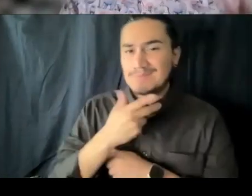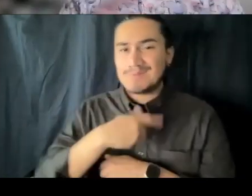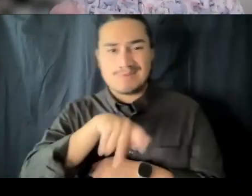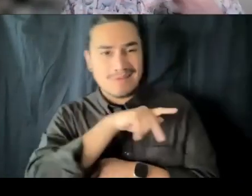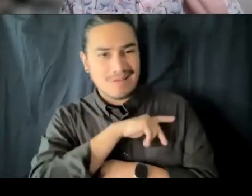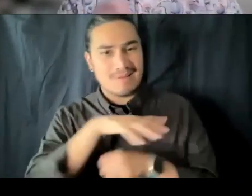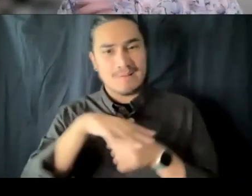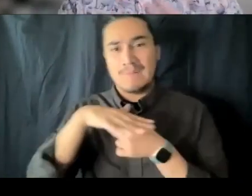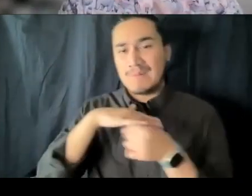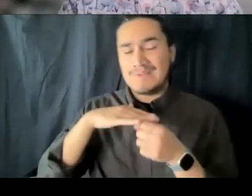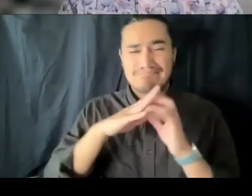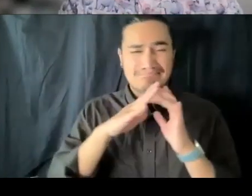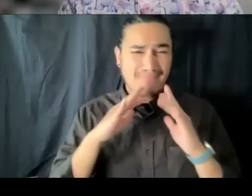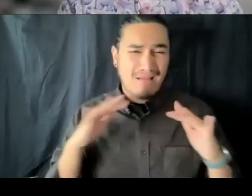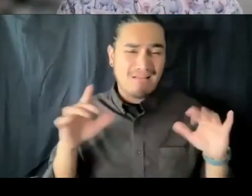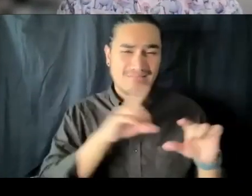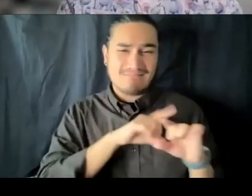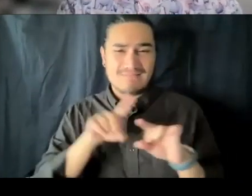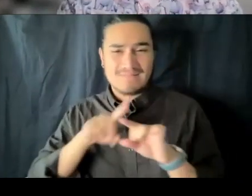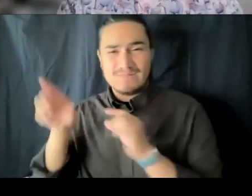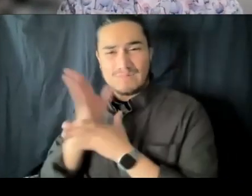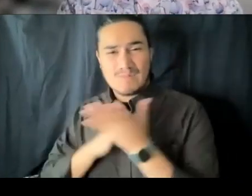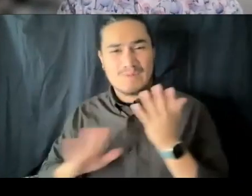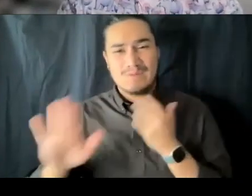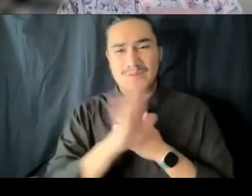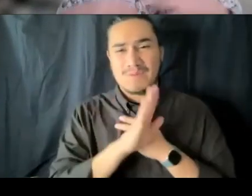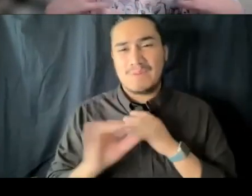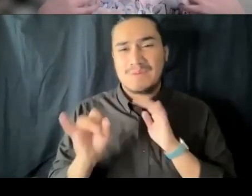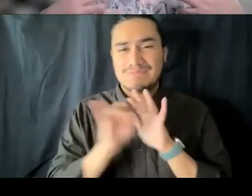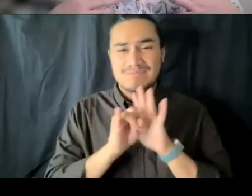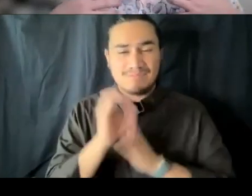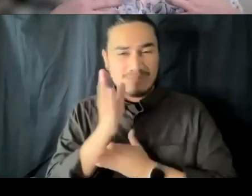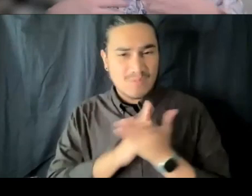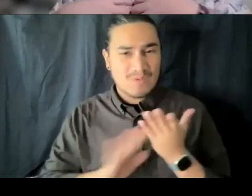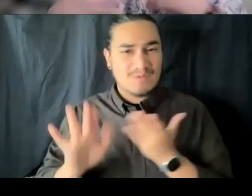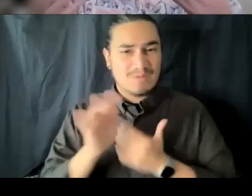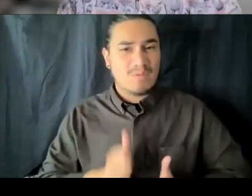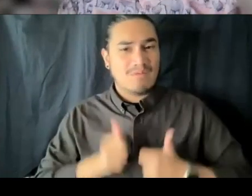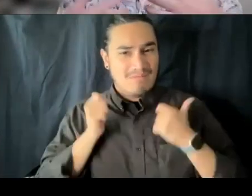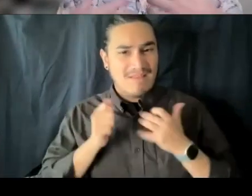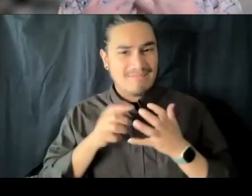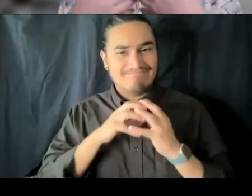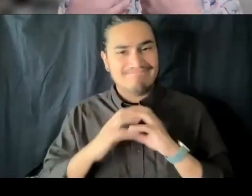All of these different aspects of our life play into our connections,